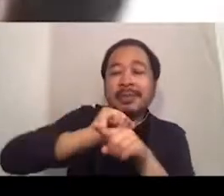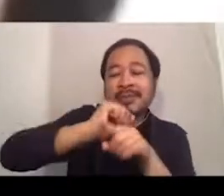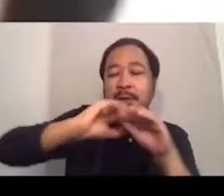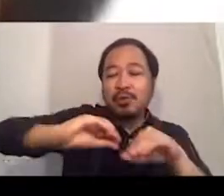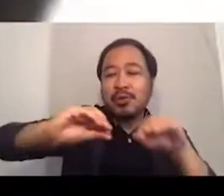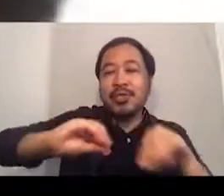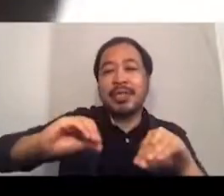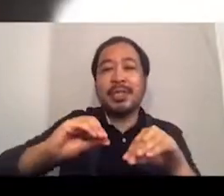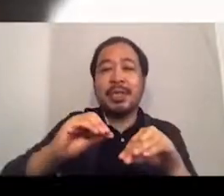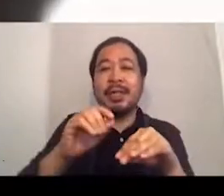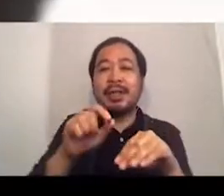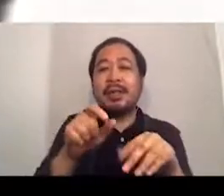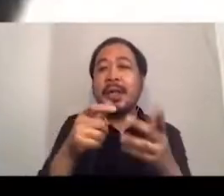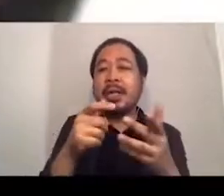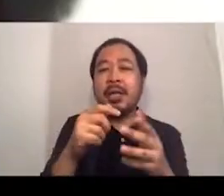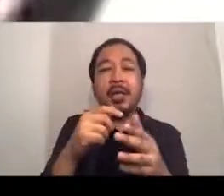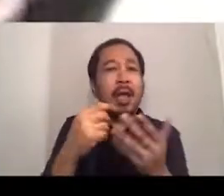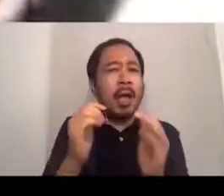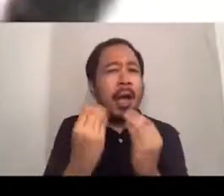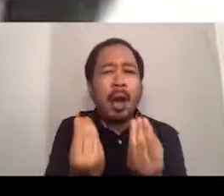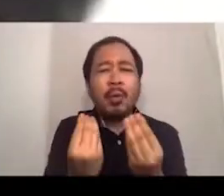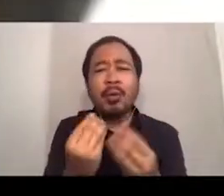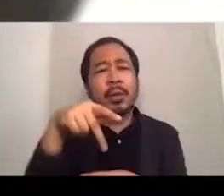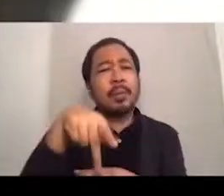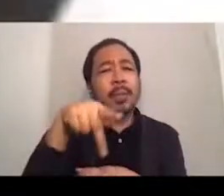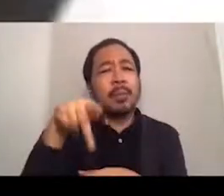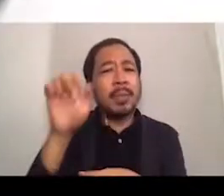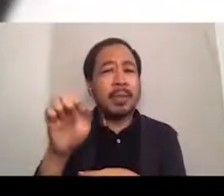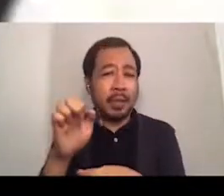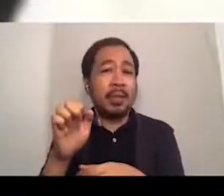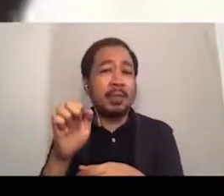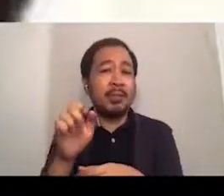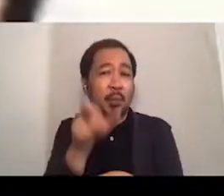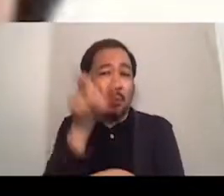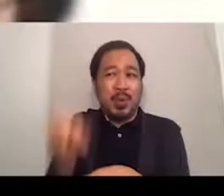home-based therapists providing respiratory care.